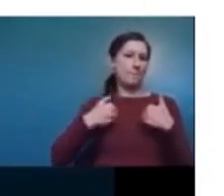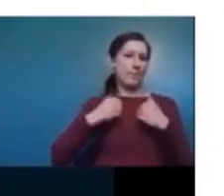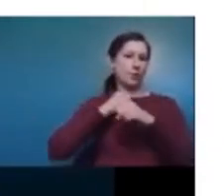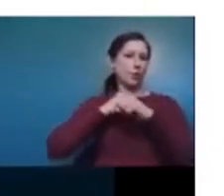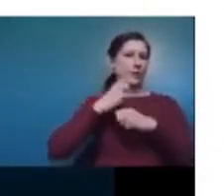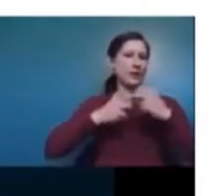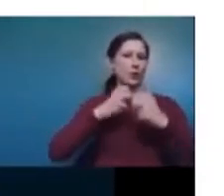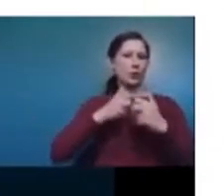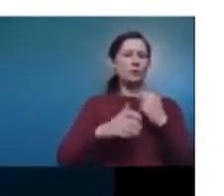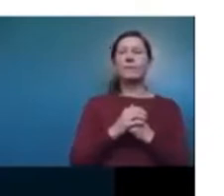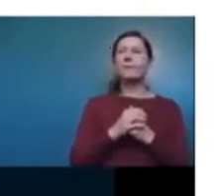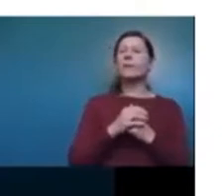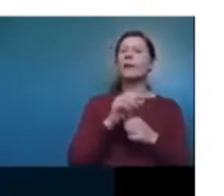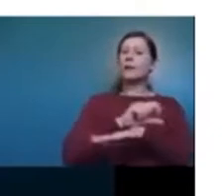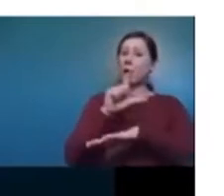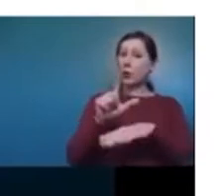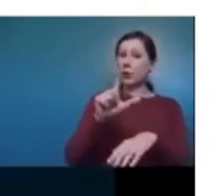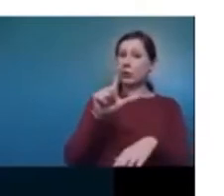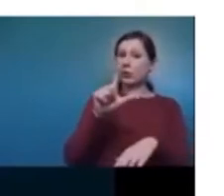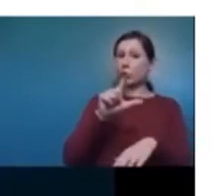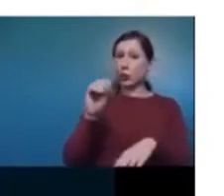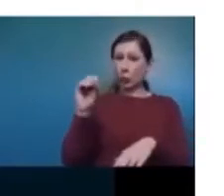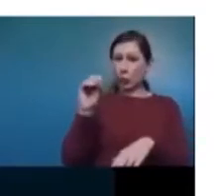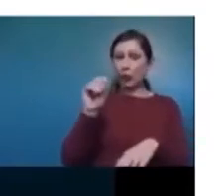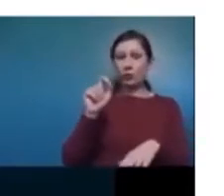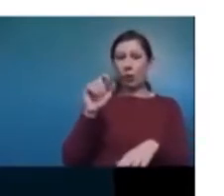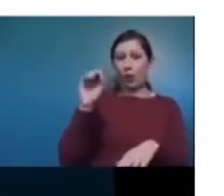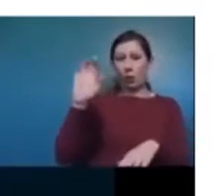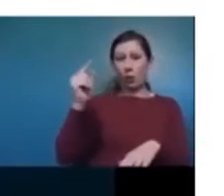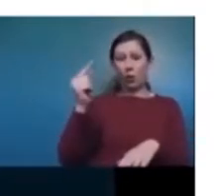start at stlzoo.org. Go to the Education tab,